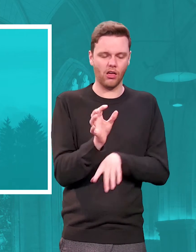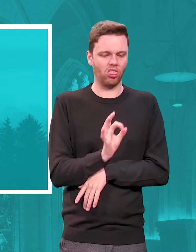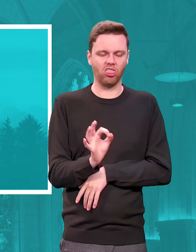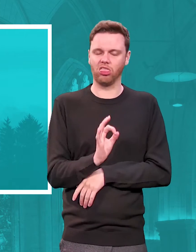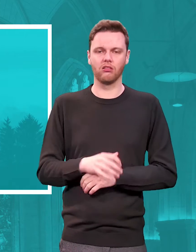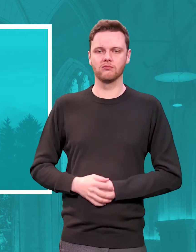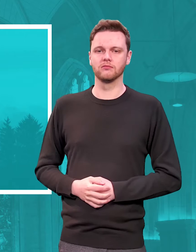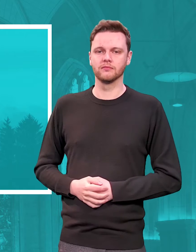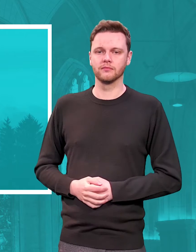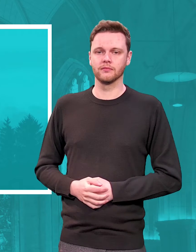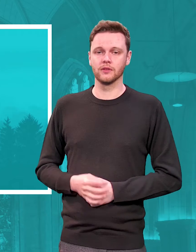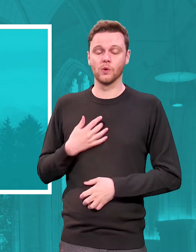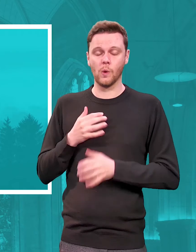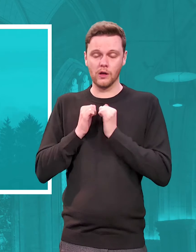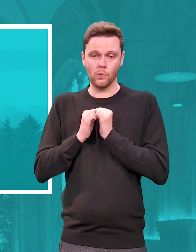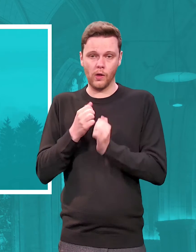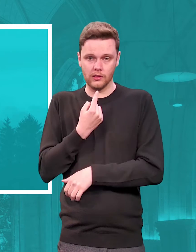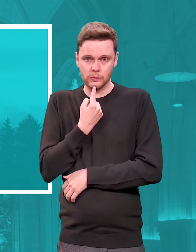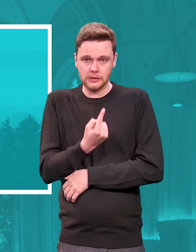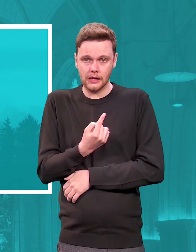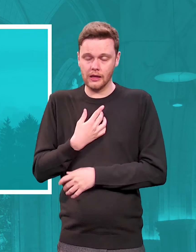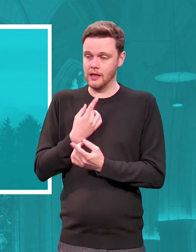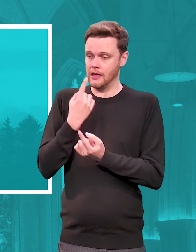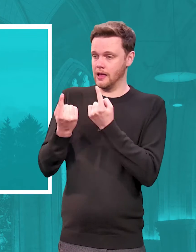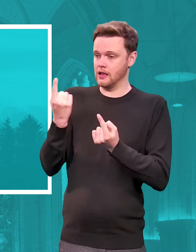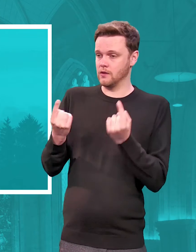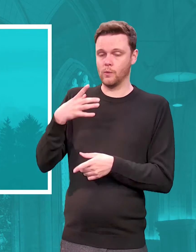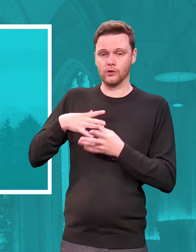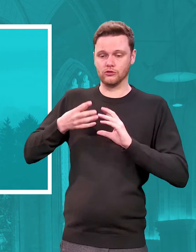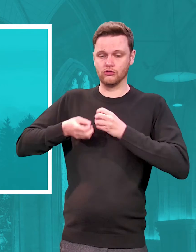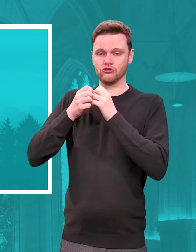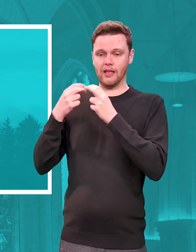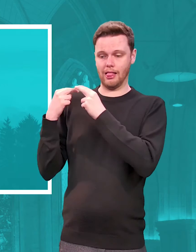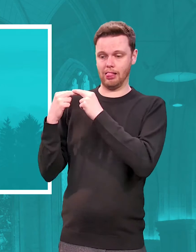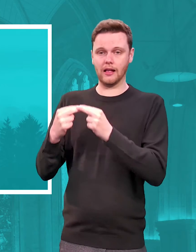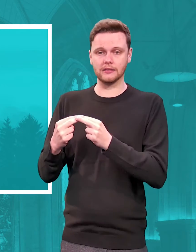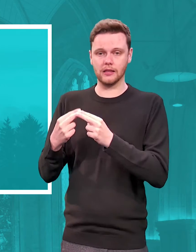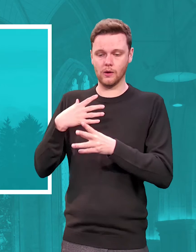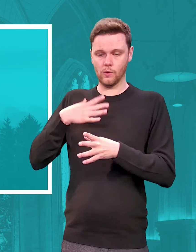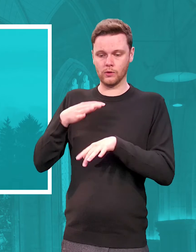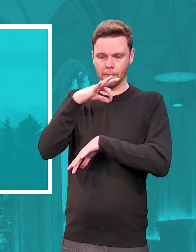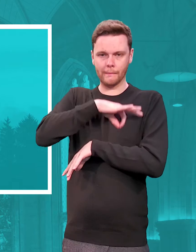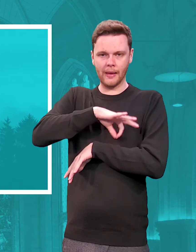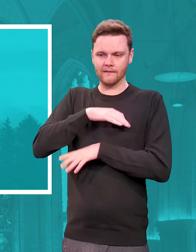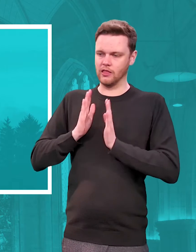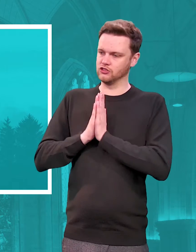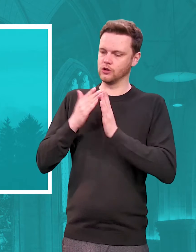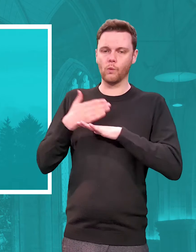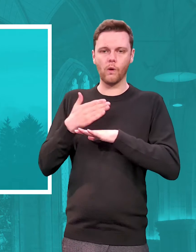It is therefore worth mentioning that for anyone considering creating a legacy to benefit some aspect of the Kirk's work, the Church of Scotland Trust